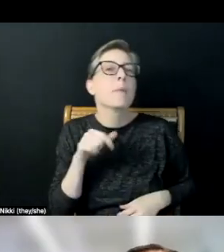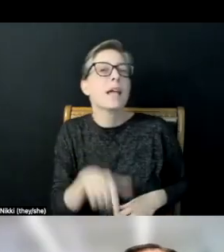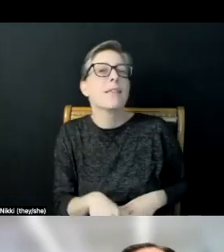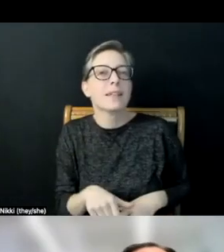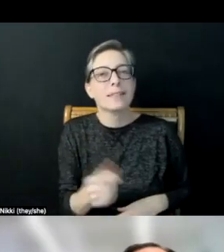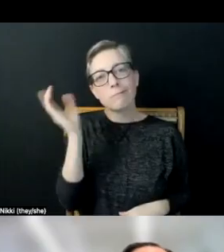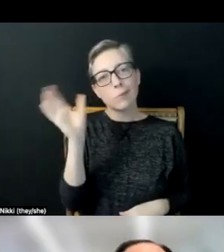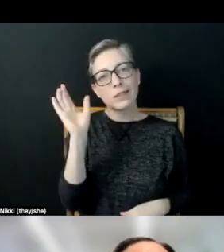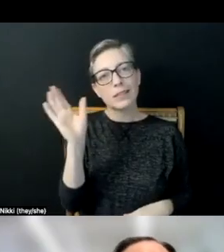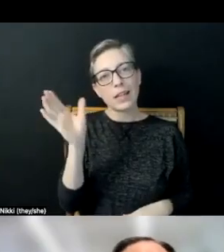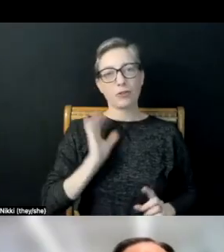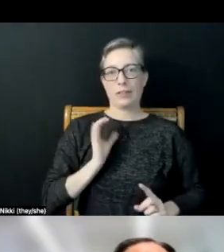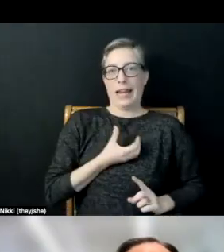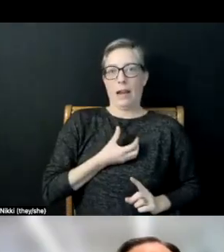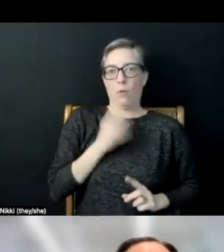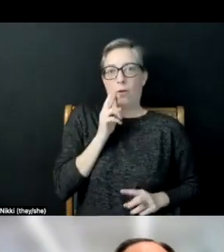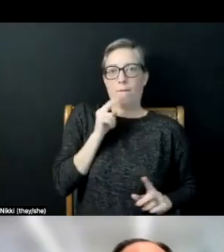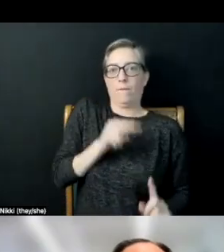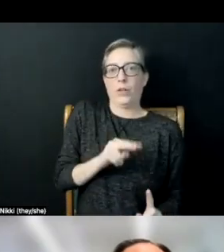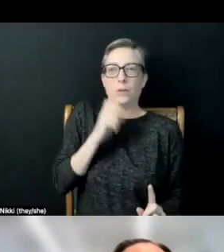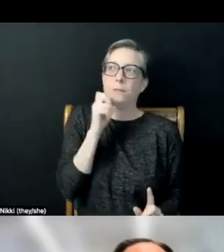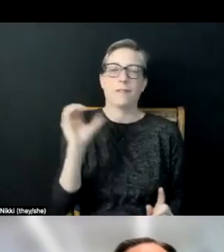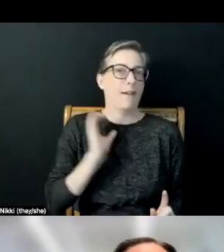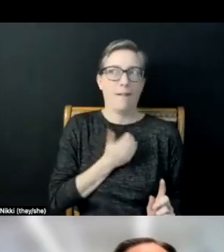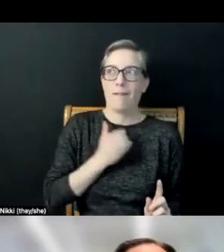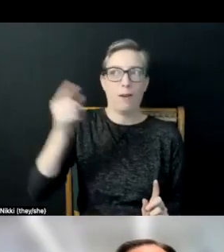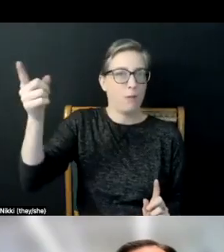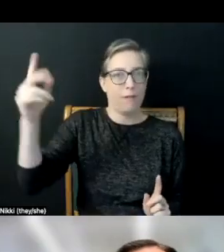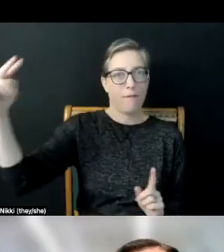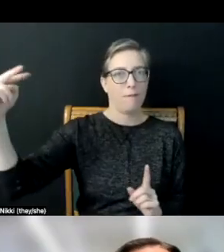Real quick housekeeping. If you need closed captioning,